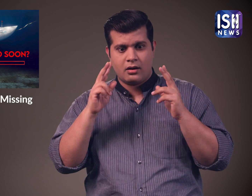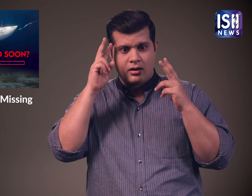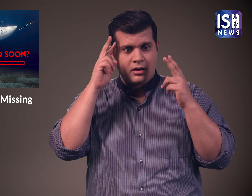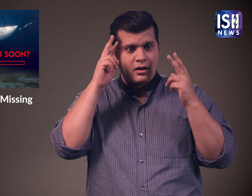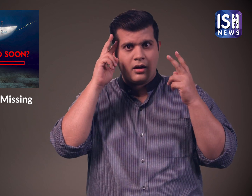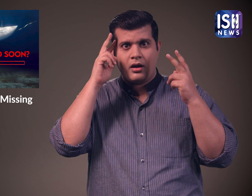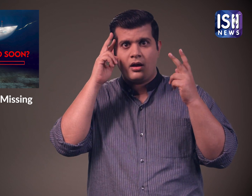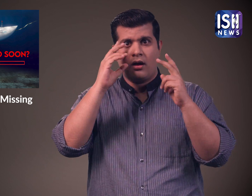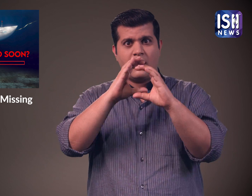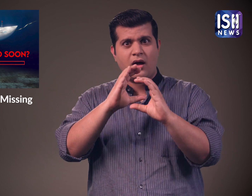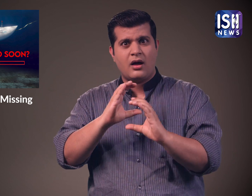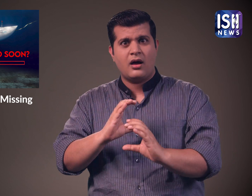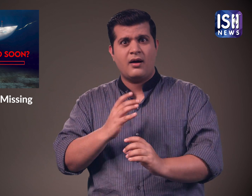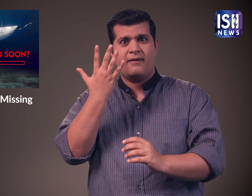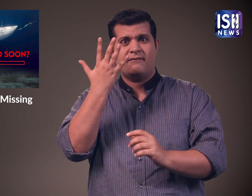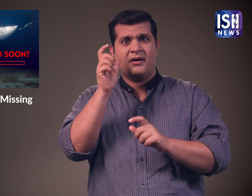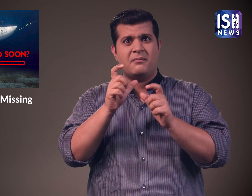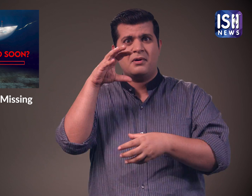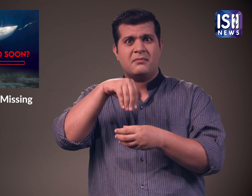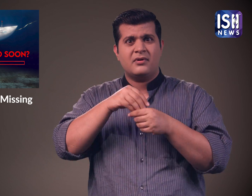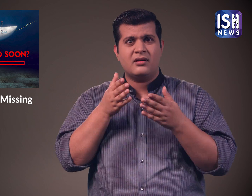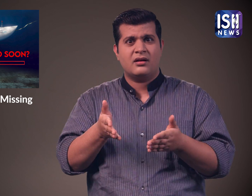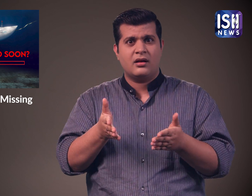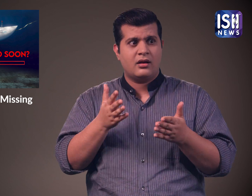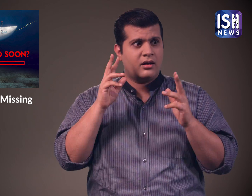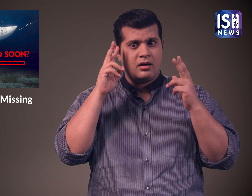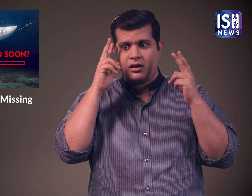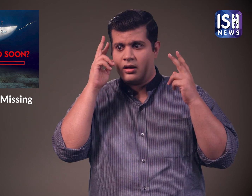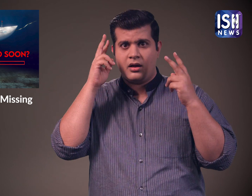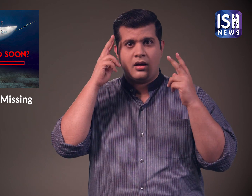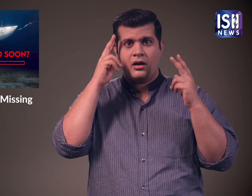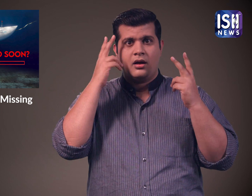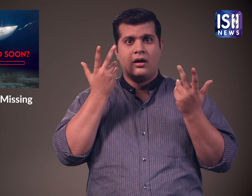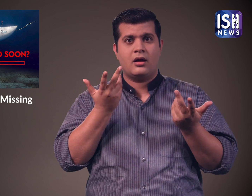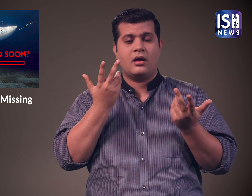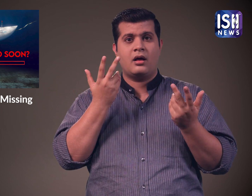People were very tensed as there were 5 people on board.